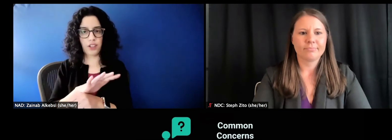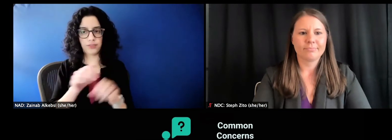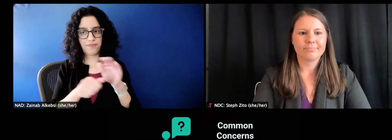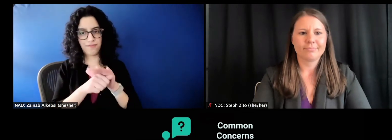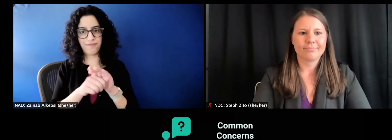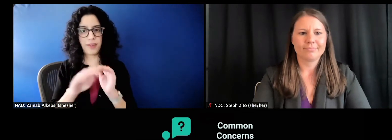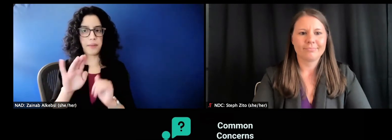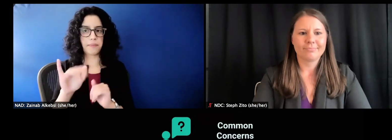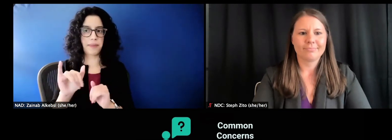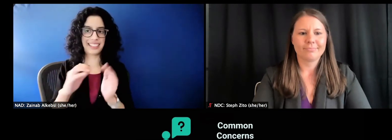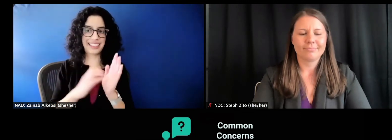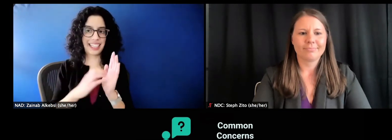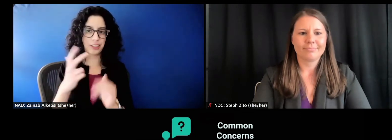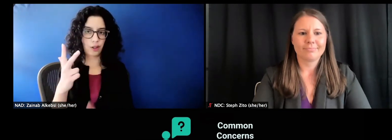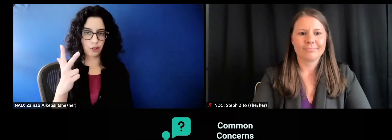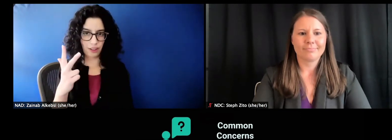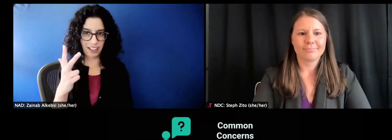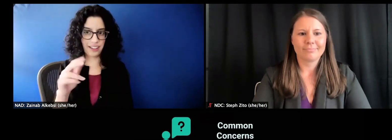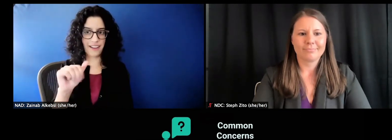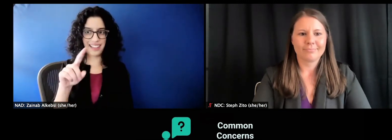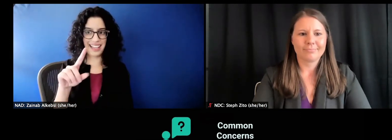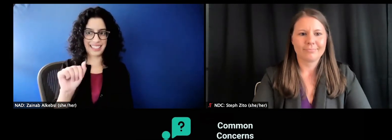by Title III of the ADA.